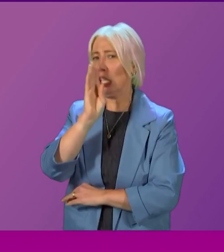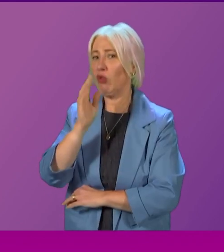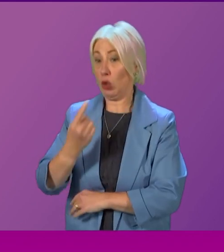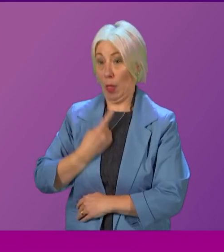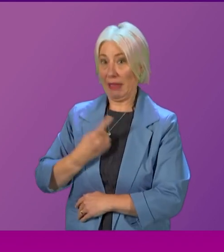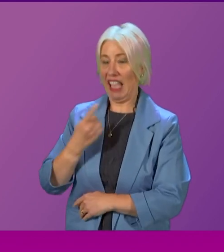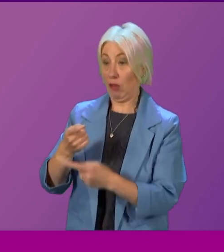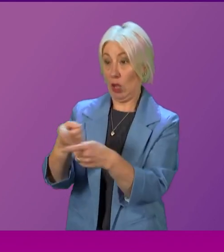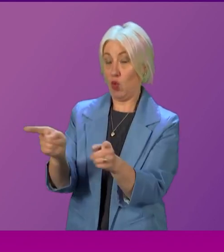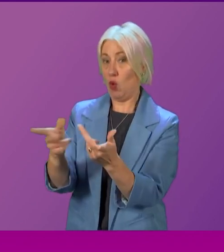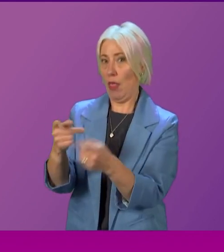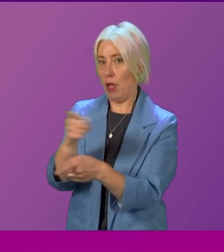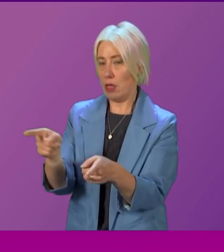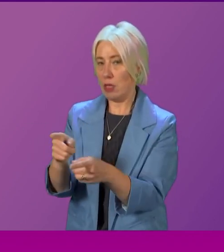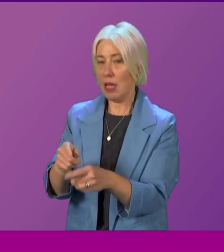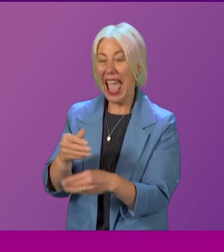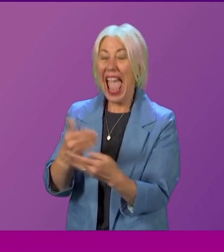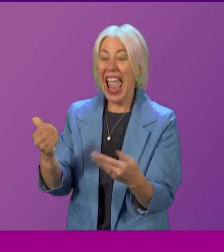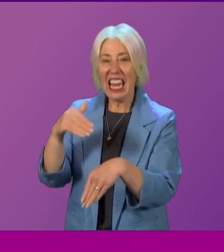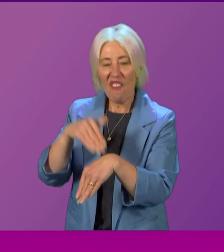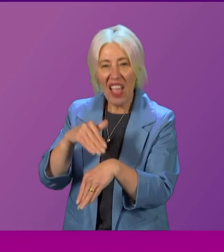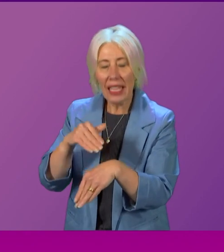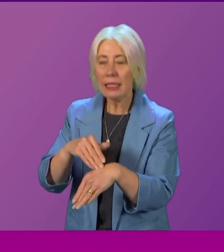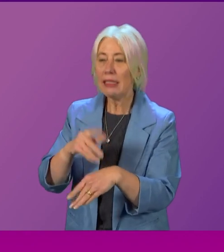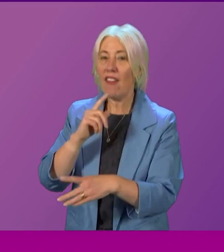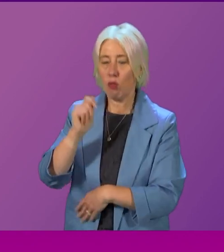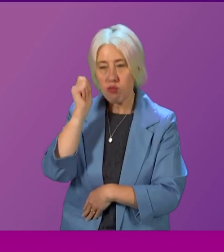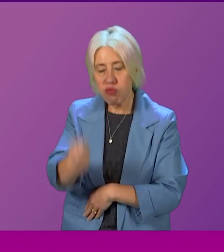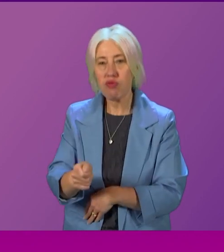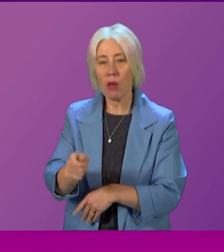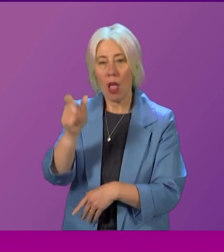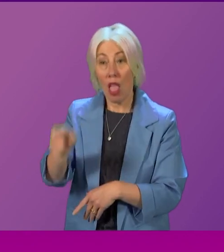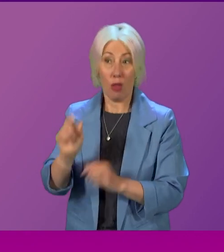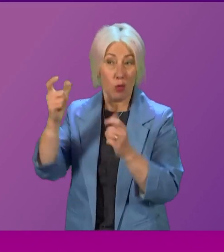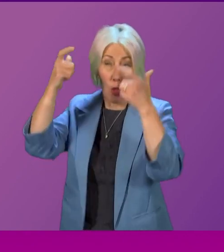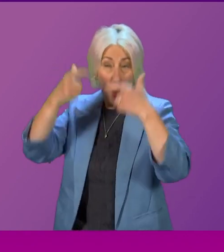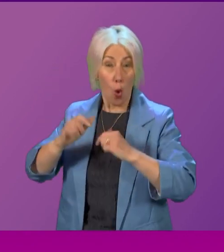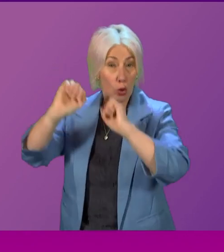Obviously, the conviction rates for any offence are a matter for the courts and the independent prosecution authorities.